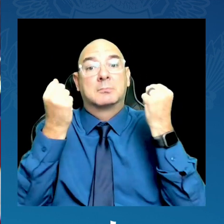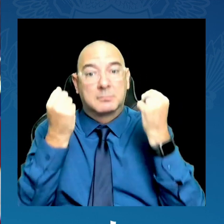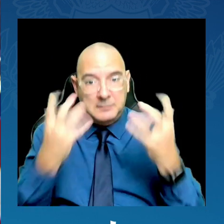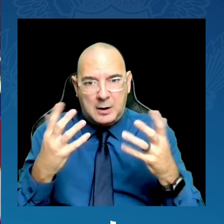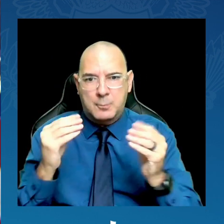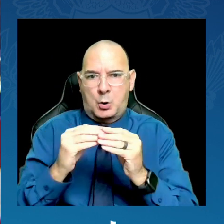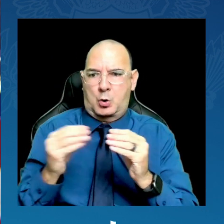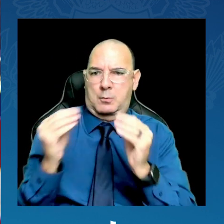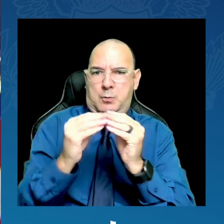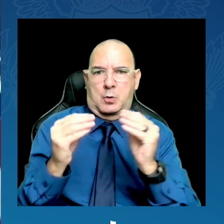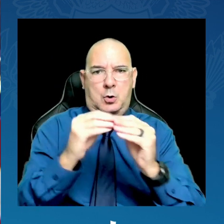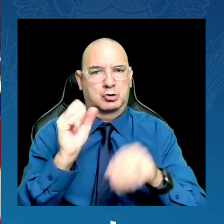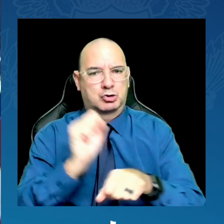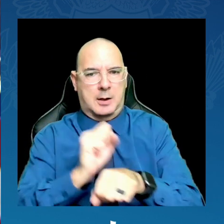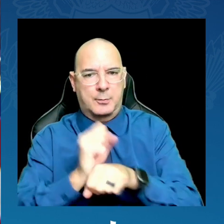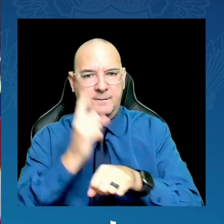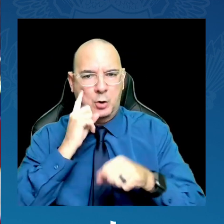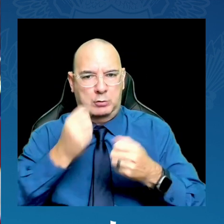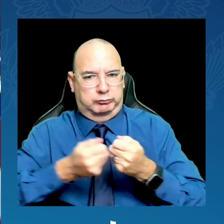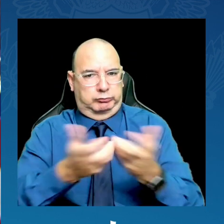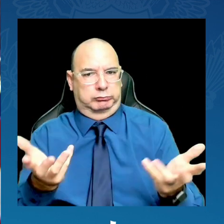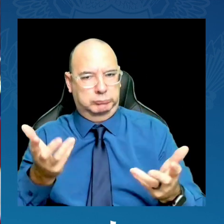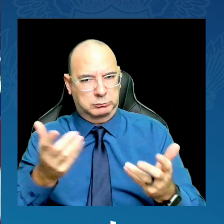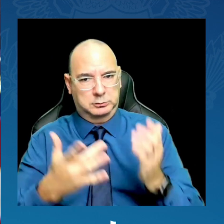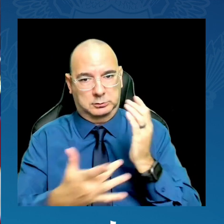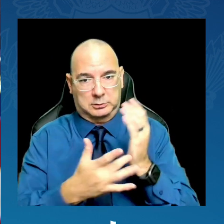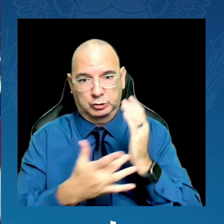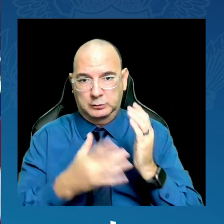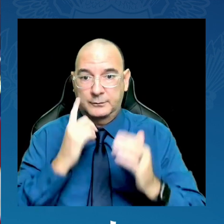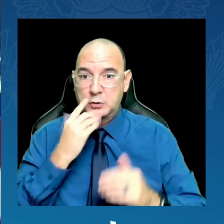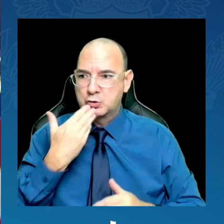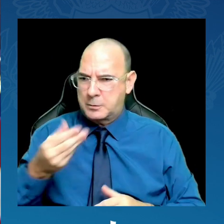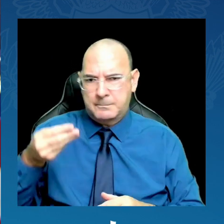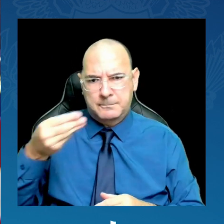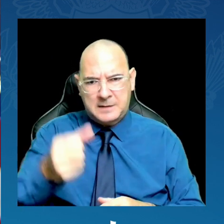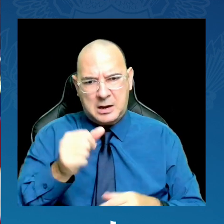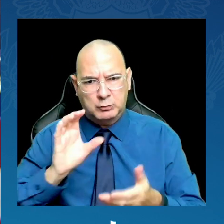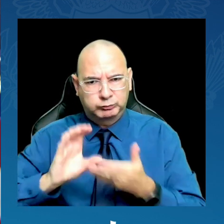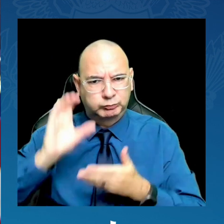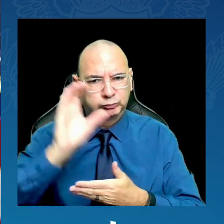good-paying jobs that often do not require a four-year degree